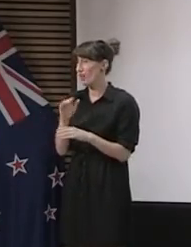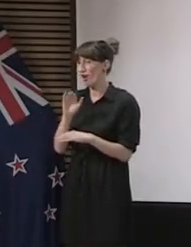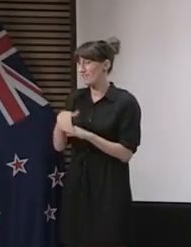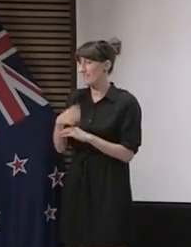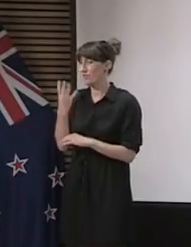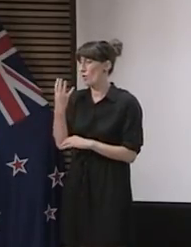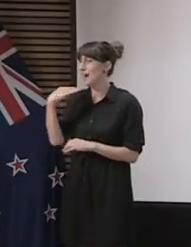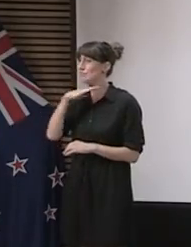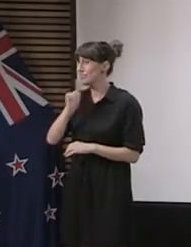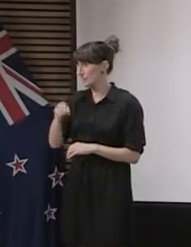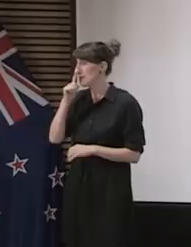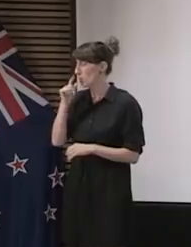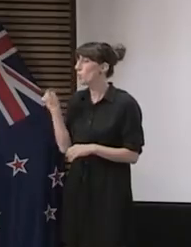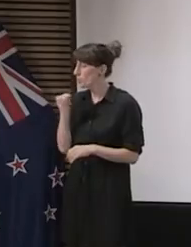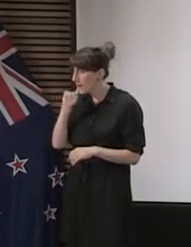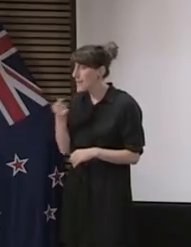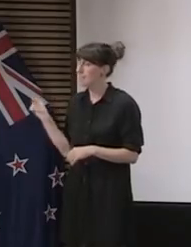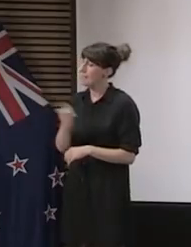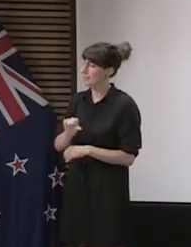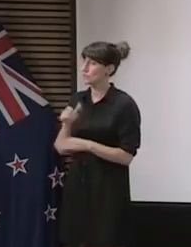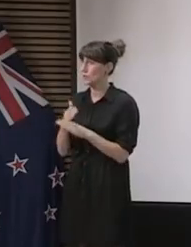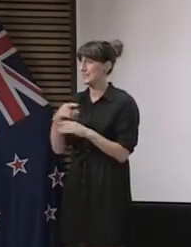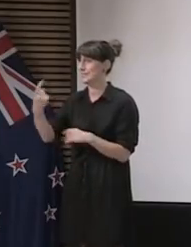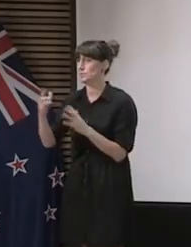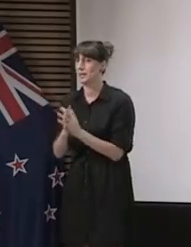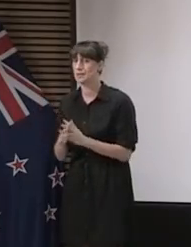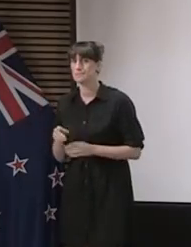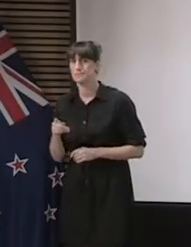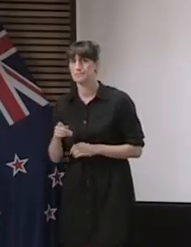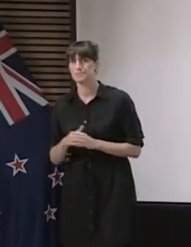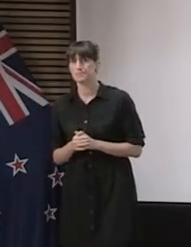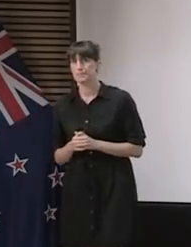. . that committee todaythey're representatives offront-line workers so bydisagreeing with